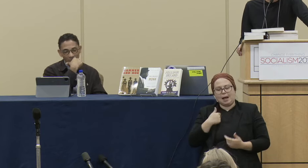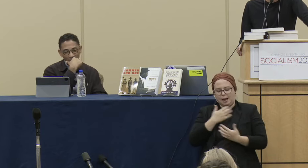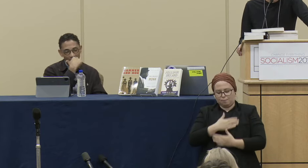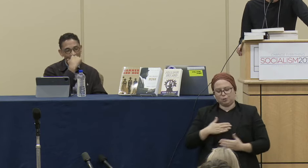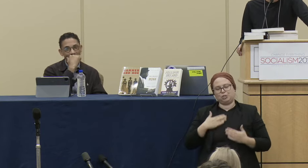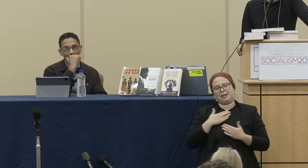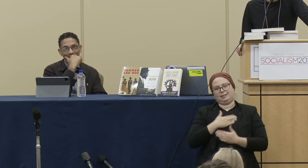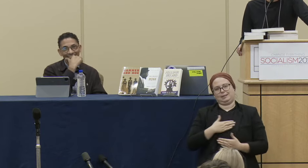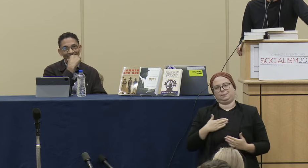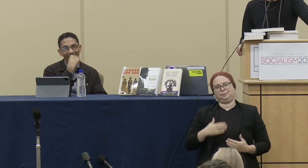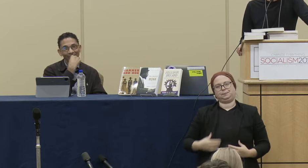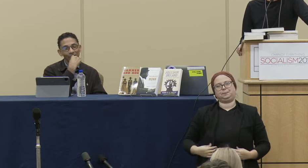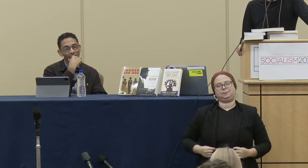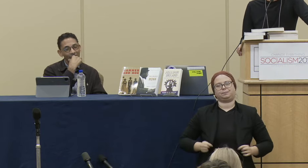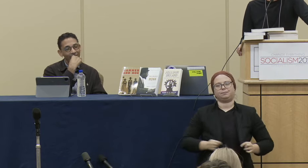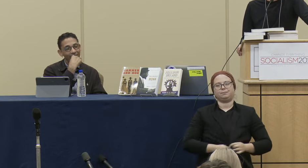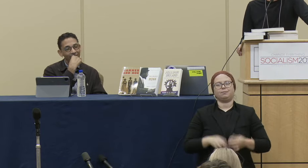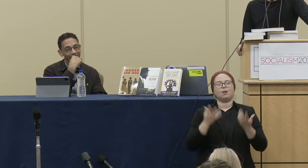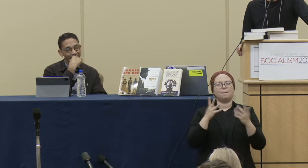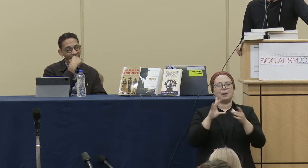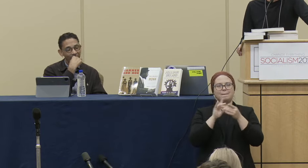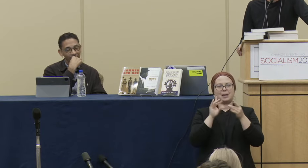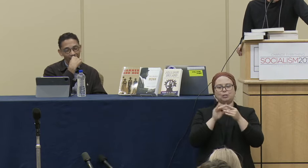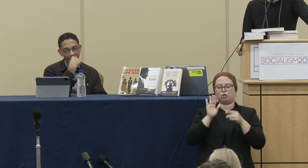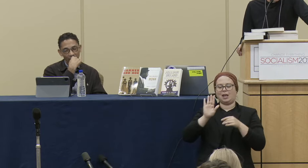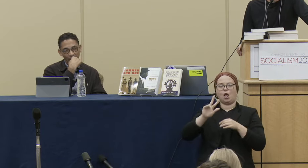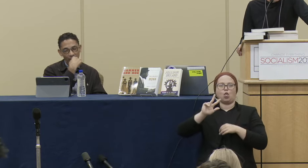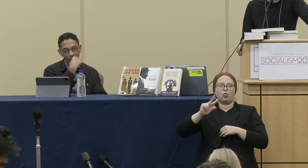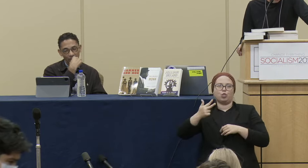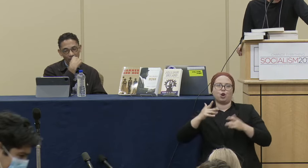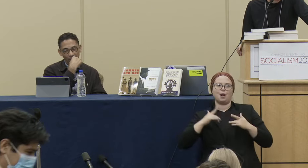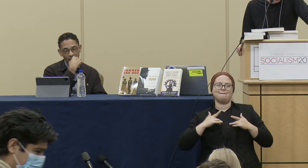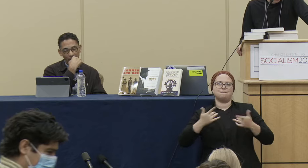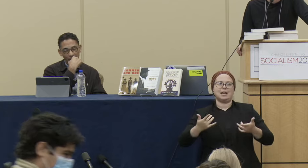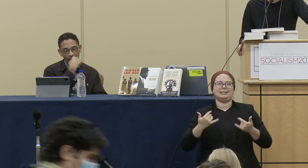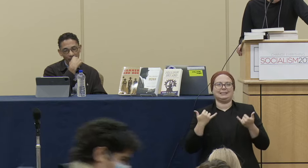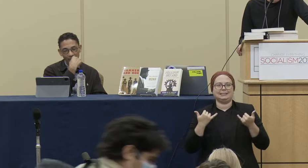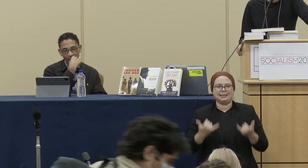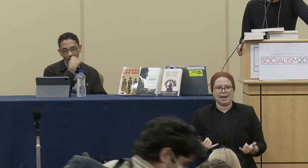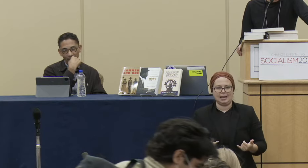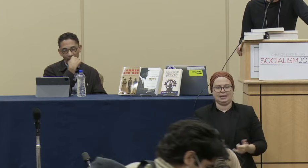know when the hell you sleep, but I appreciate that. As I